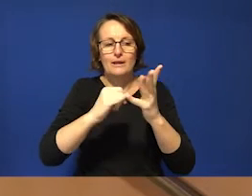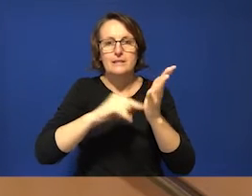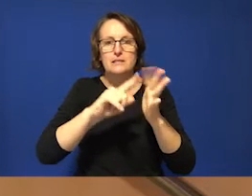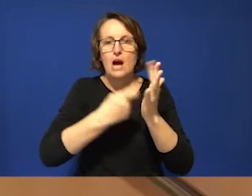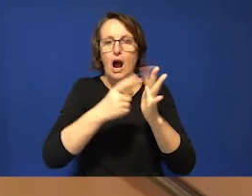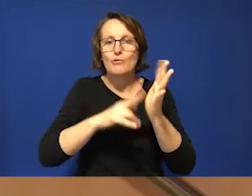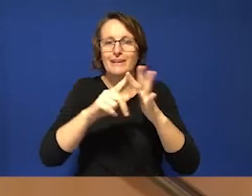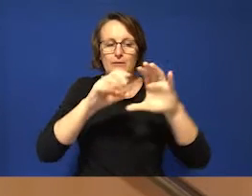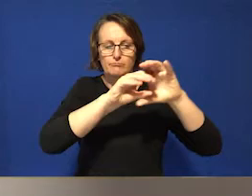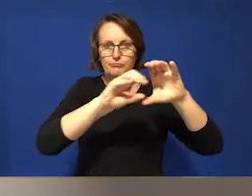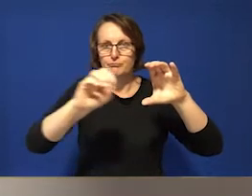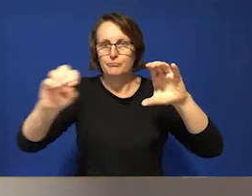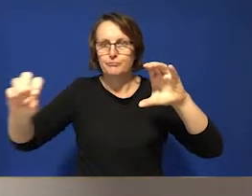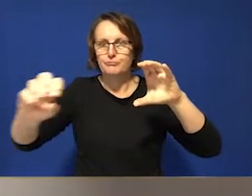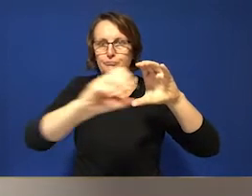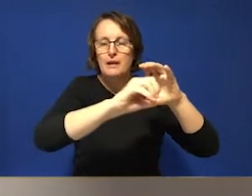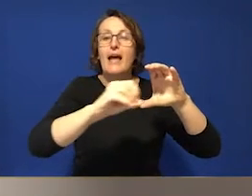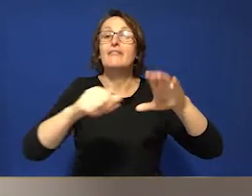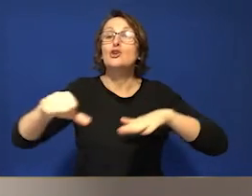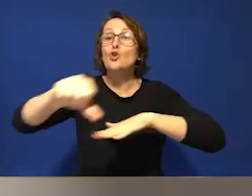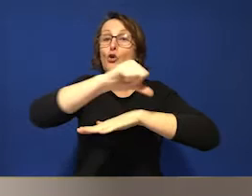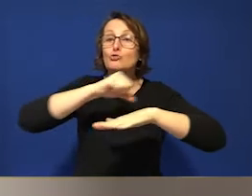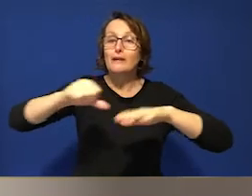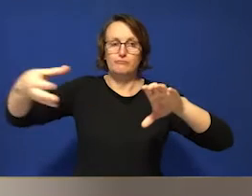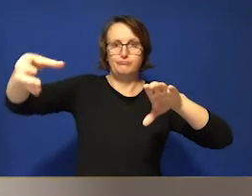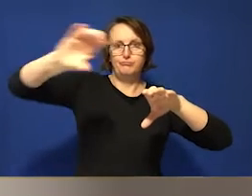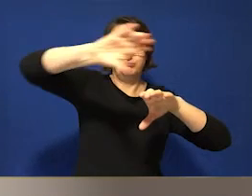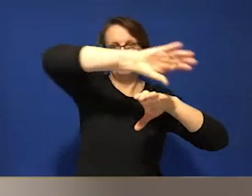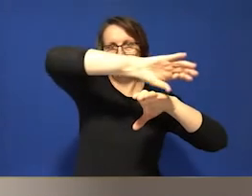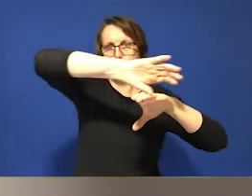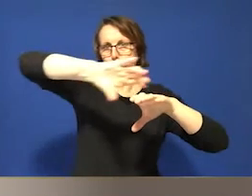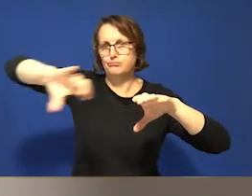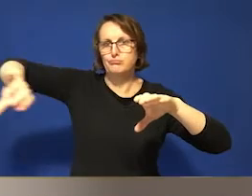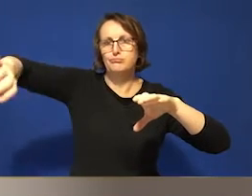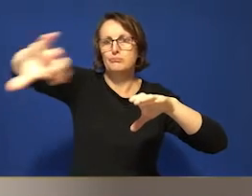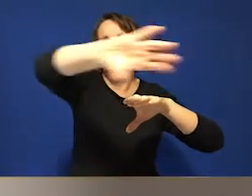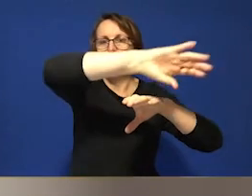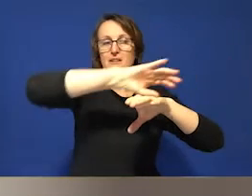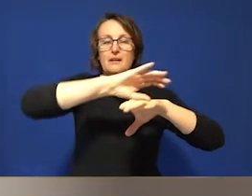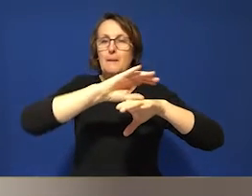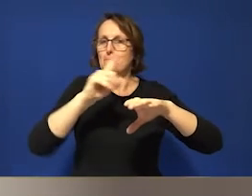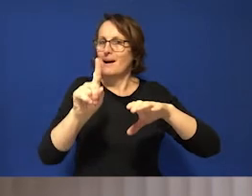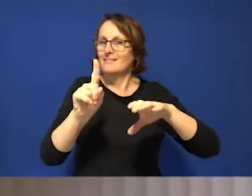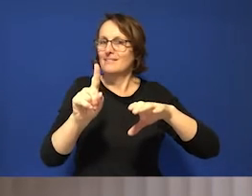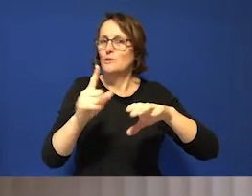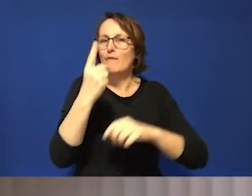So you can reduce the extent of concrete by about a third. So that's both the weight and the thickness of the concrete